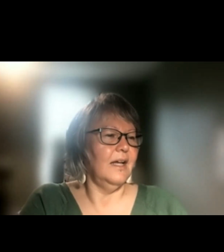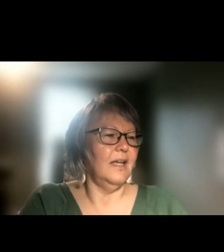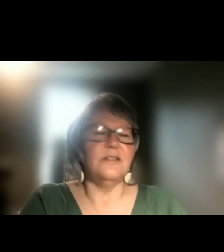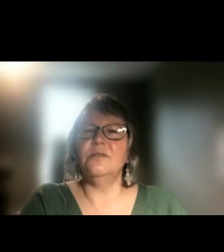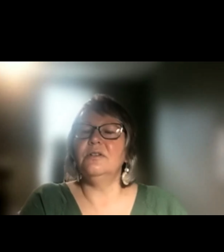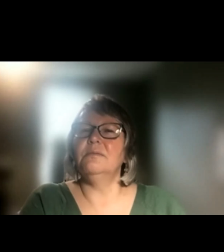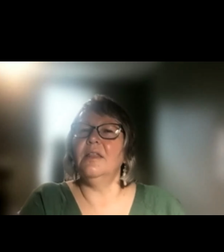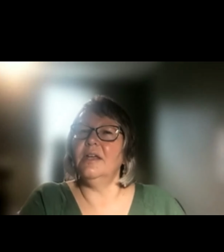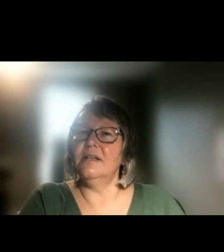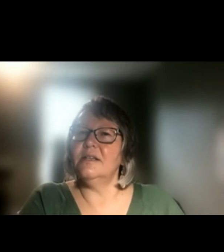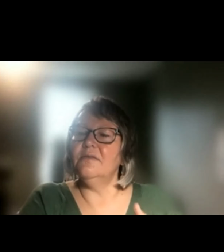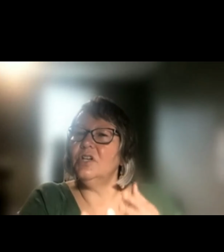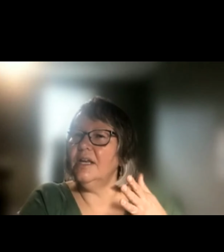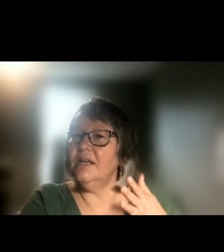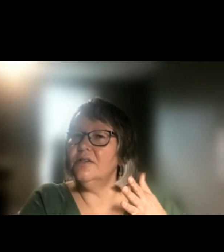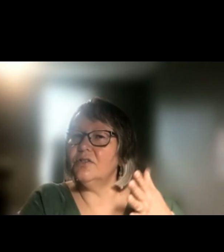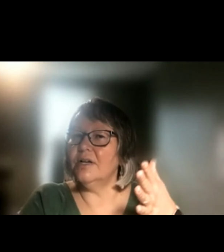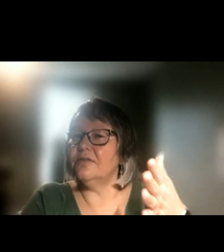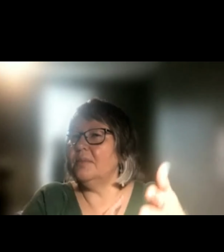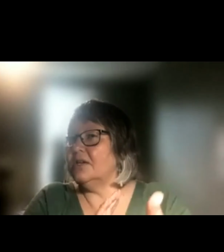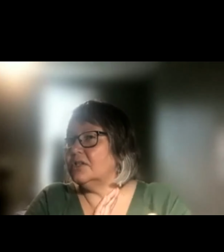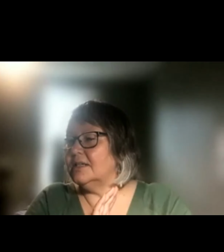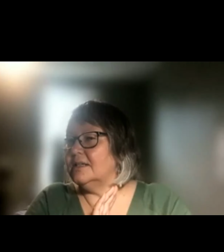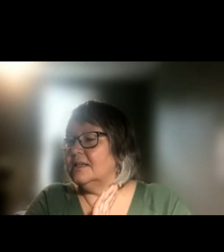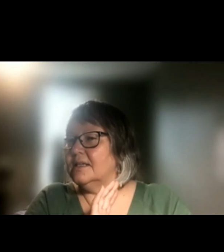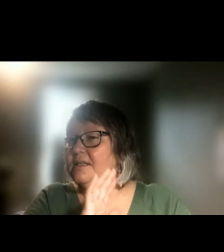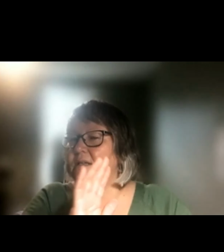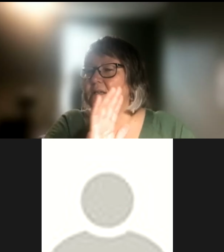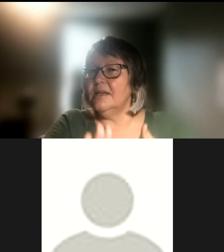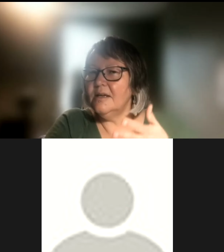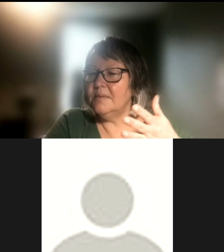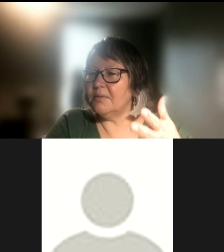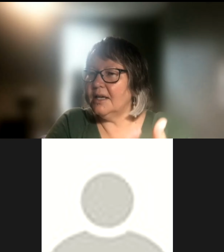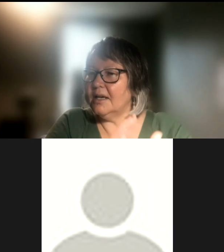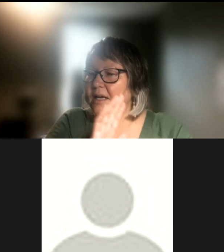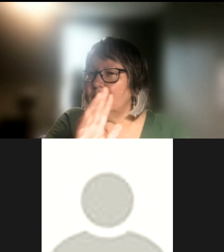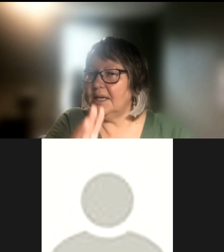And so that idea of change or transformation is the theme that we're going to kind of pick